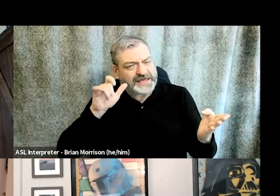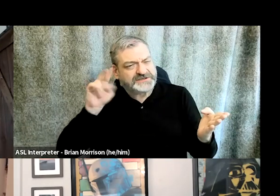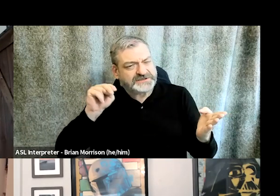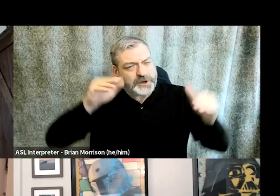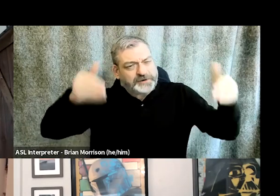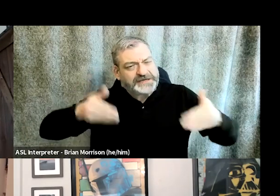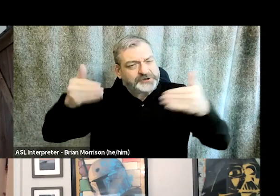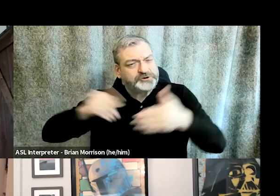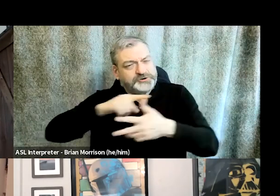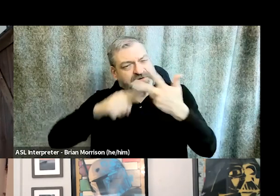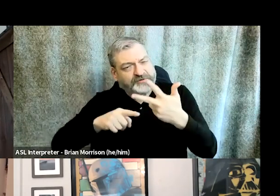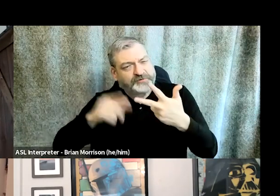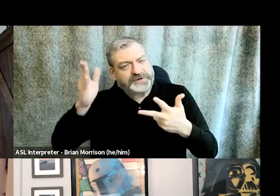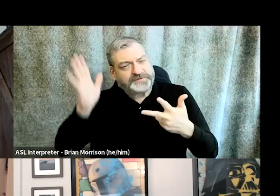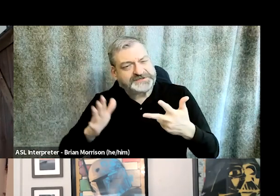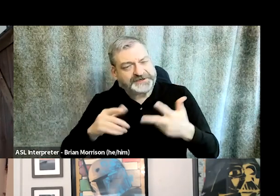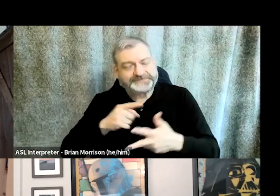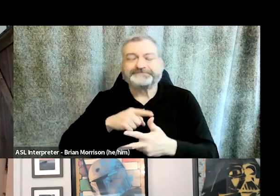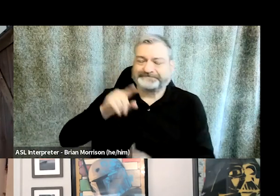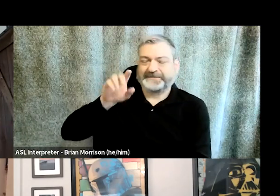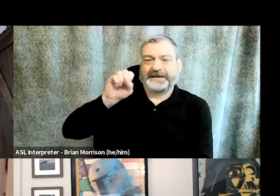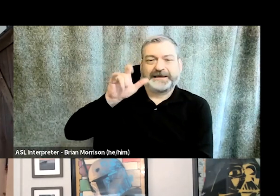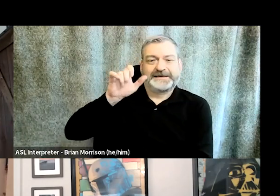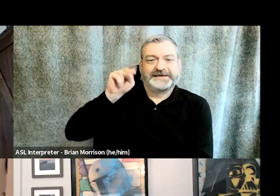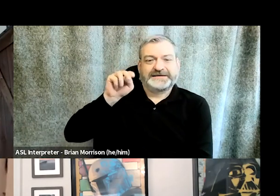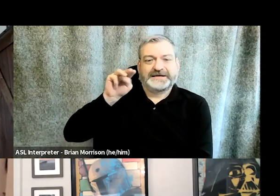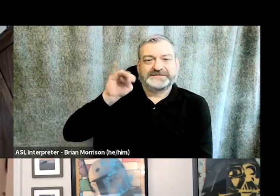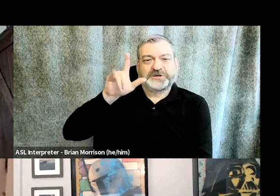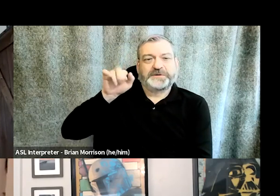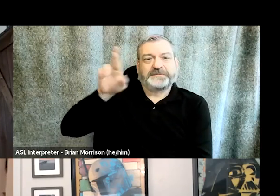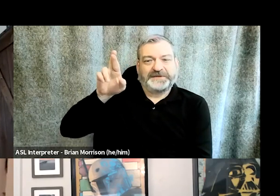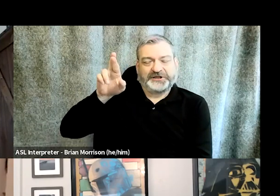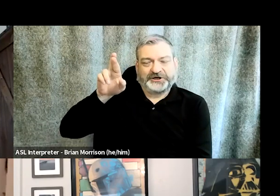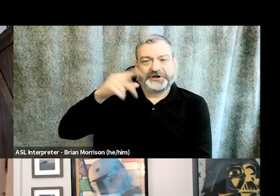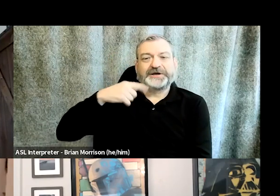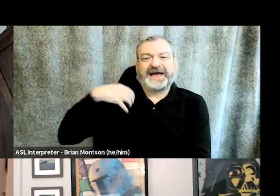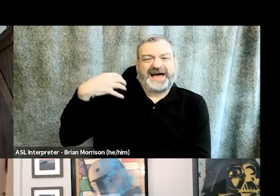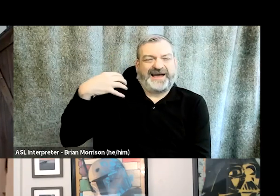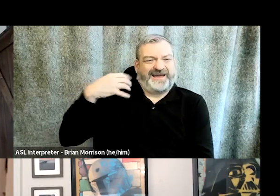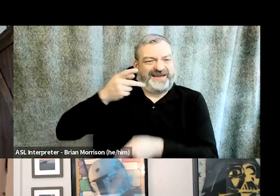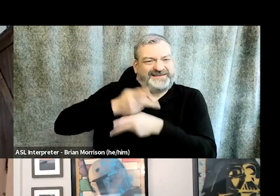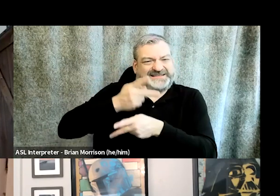Sure. So, my name is Sloan Miller. I'm in charge of partnership operations at Tamman.